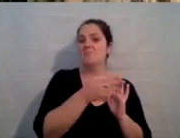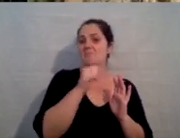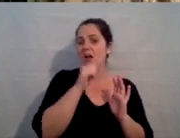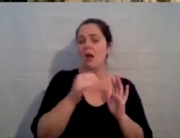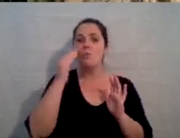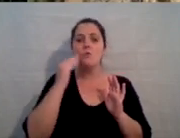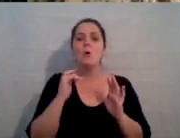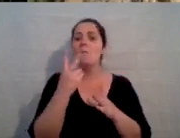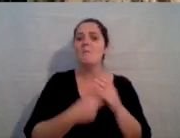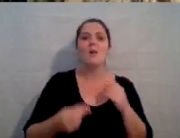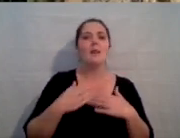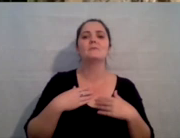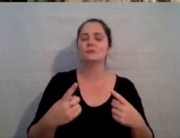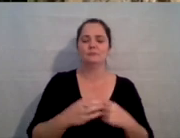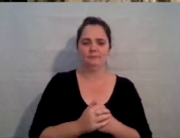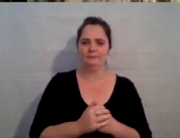Rachel let's have you do a standing pose.